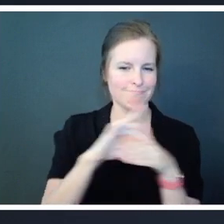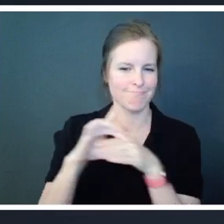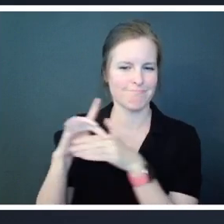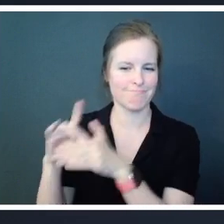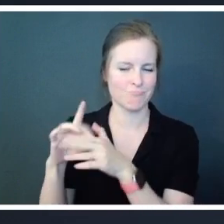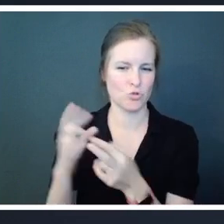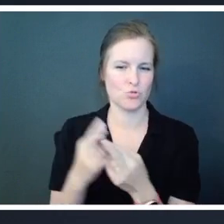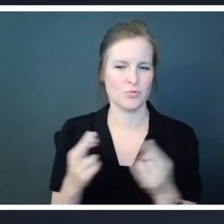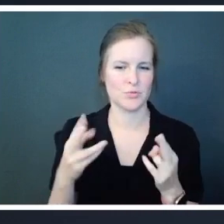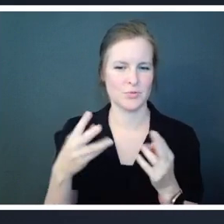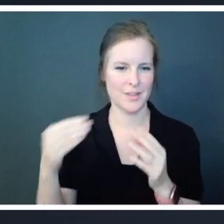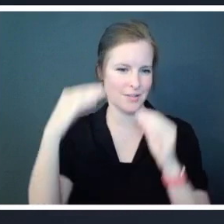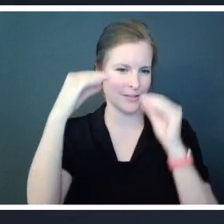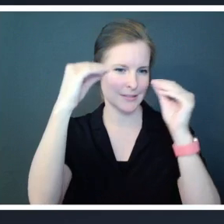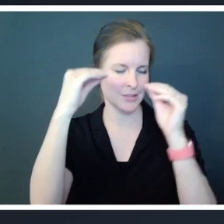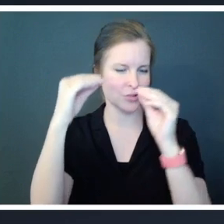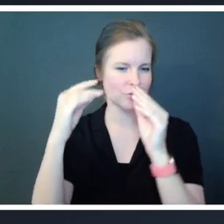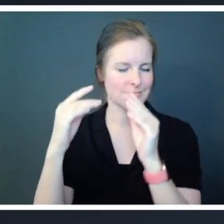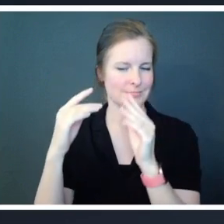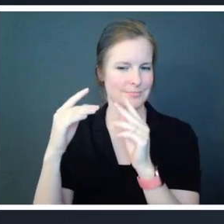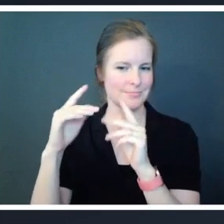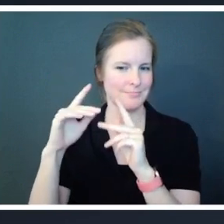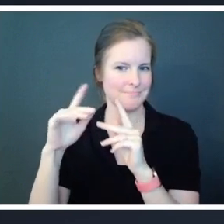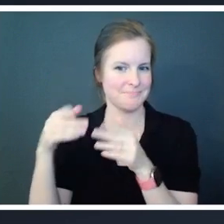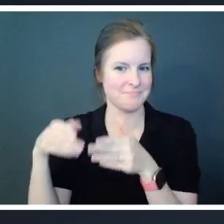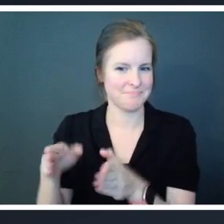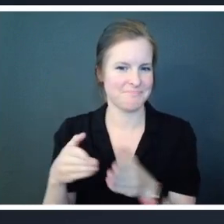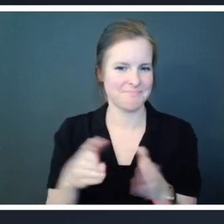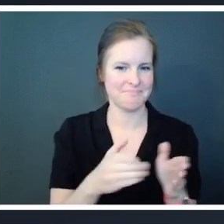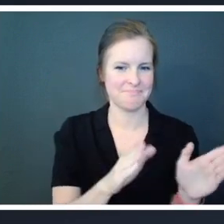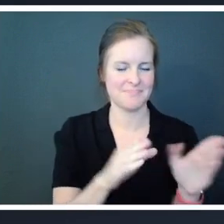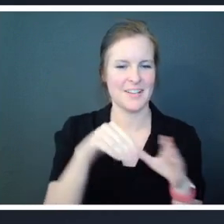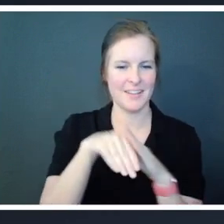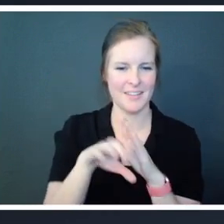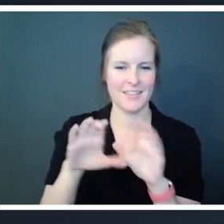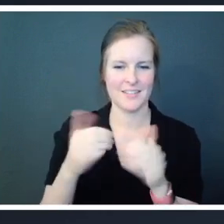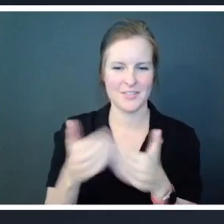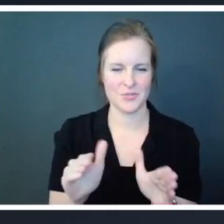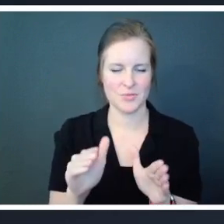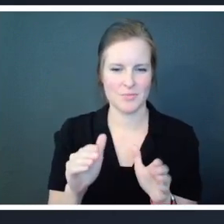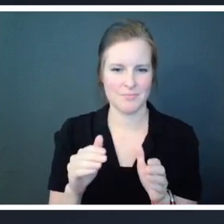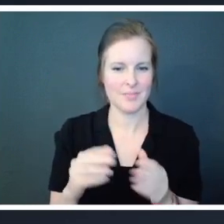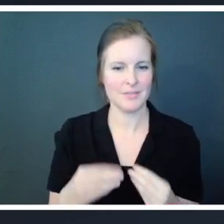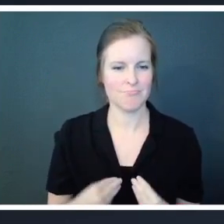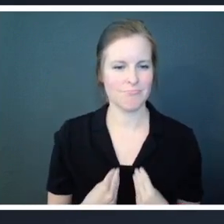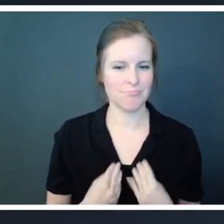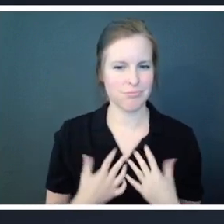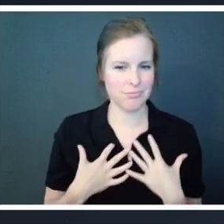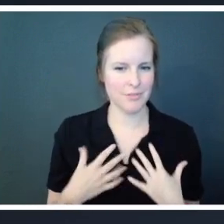the classroom enhance student learning and inspire meaningful youth climate action?